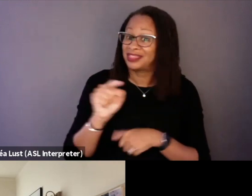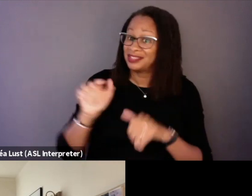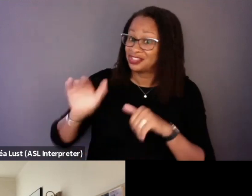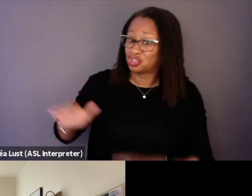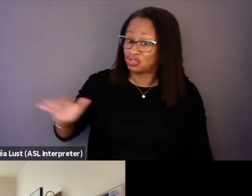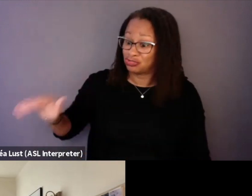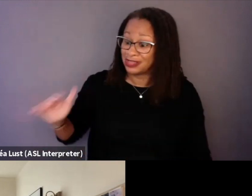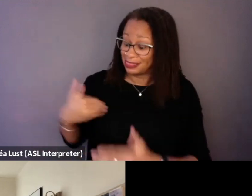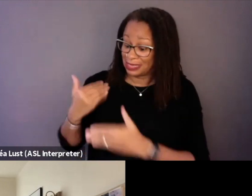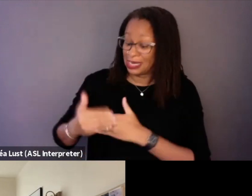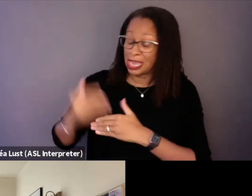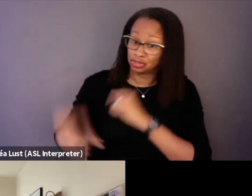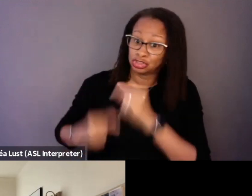that are choosing to live,